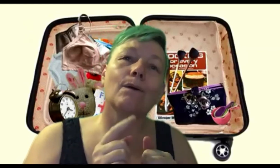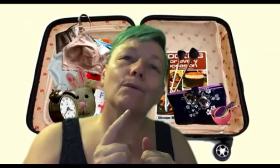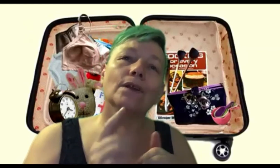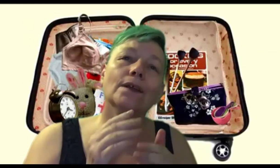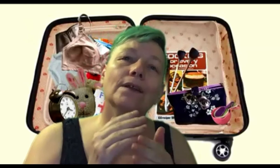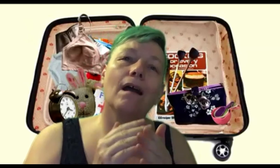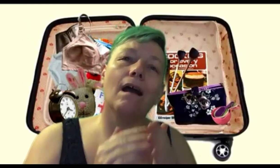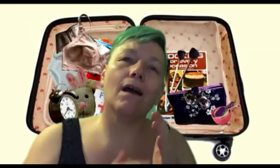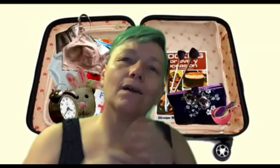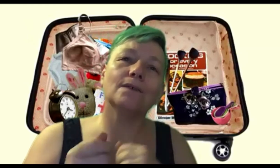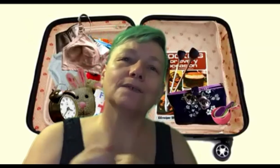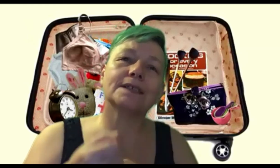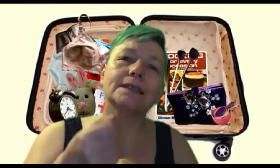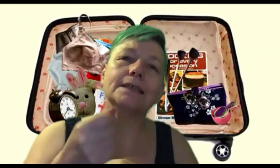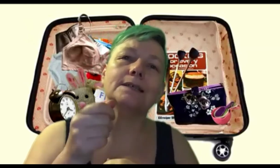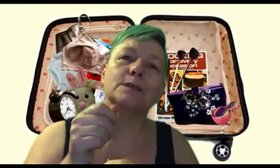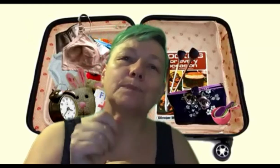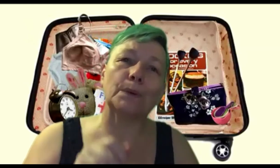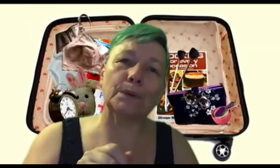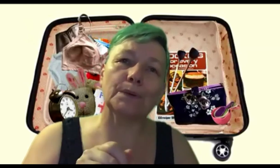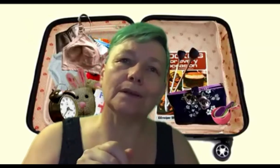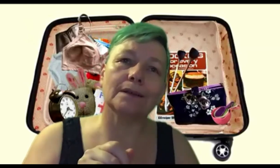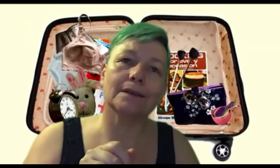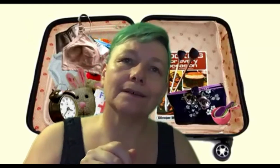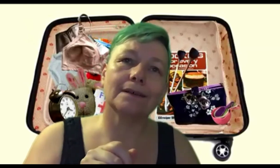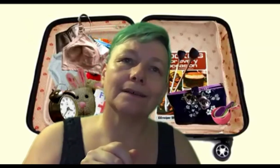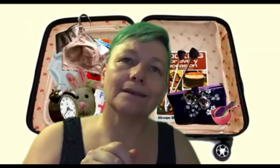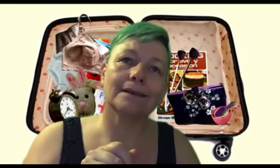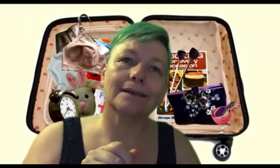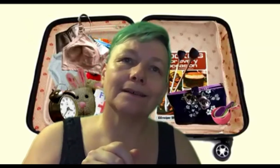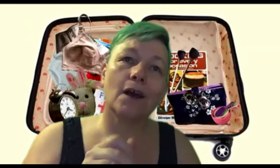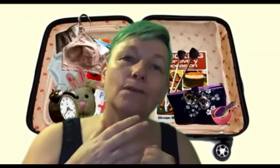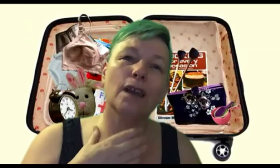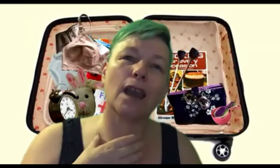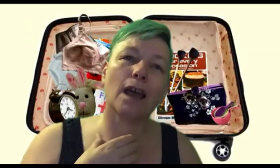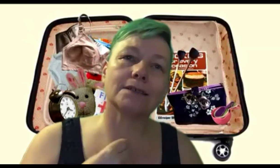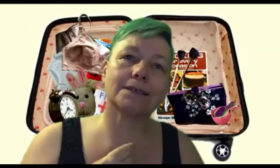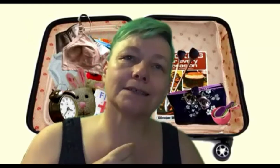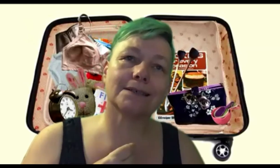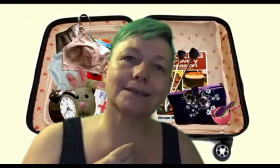one and a half teaspoon of lust -